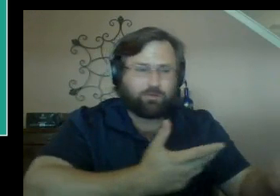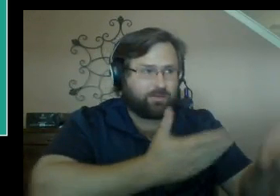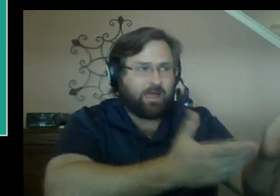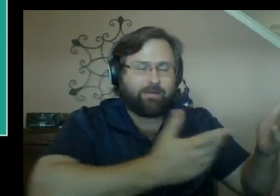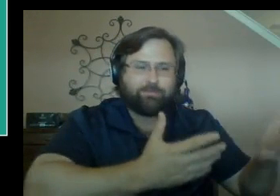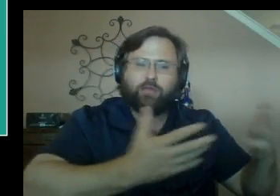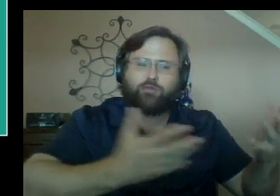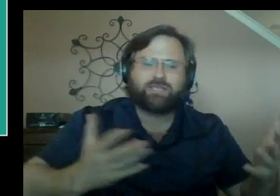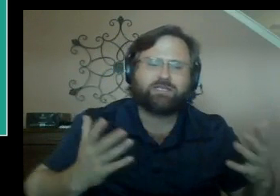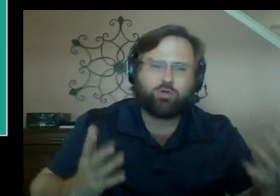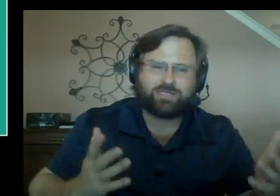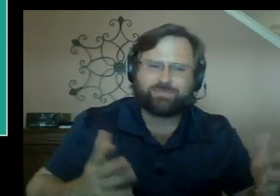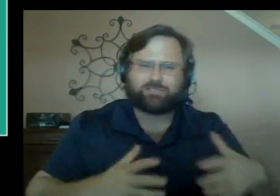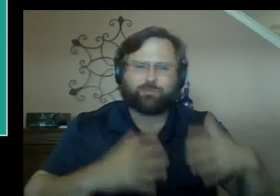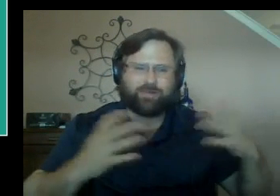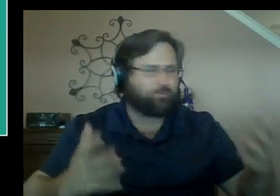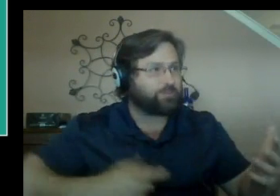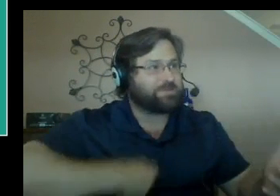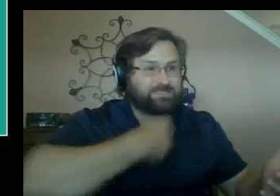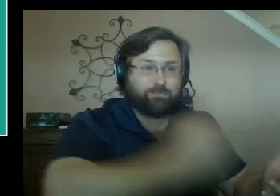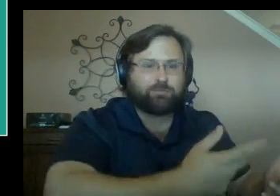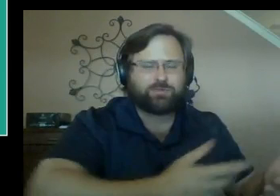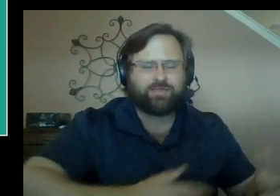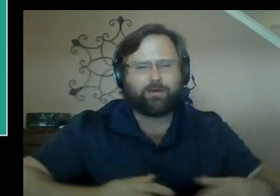well then i am not using a token space or metaphorical space Bob's really there